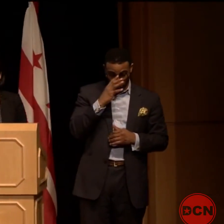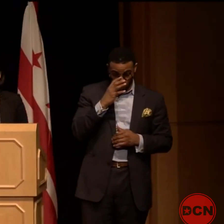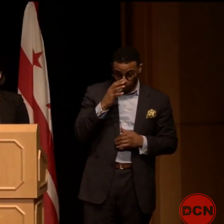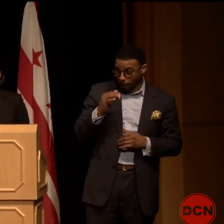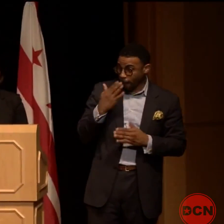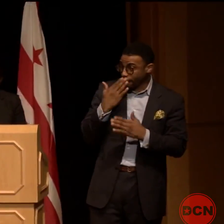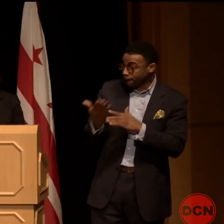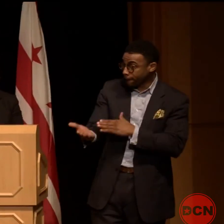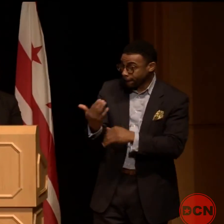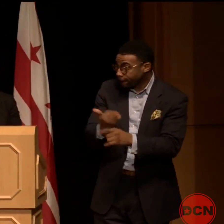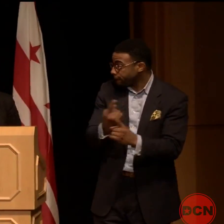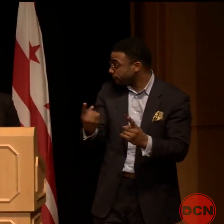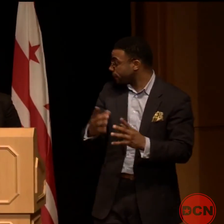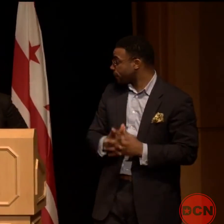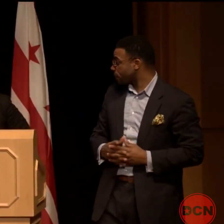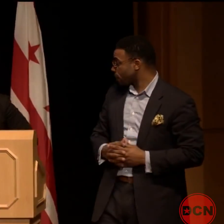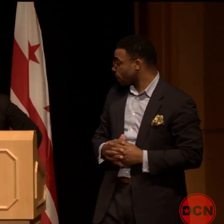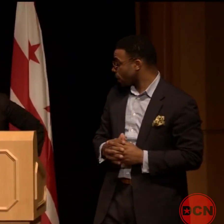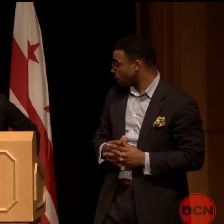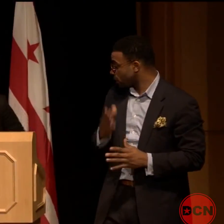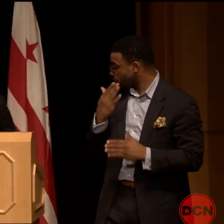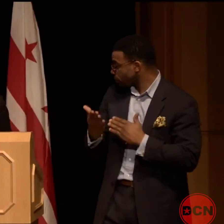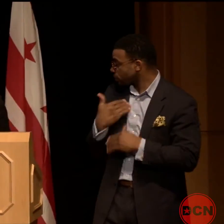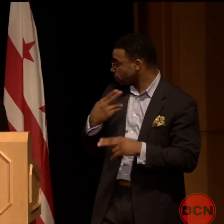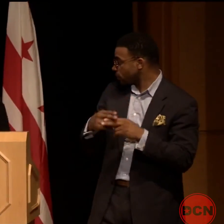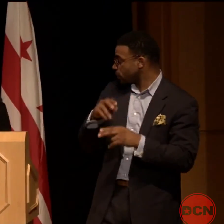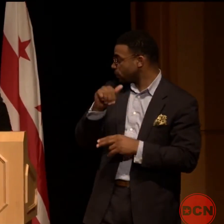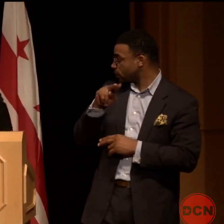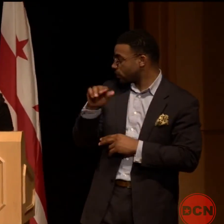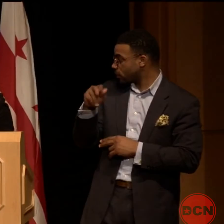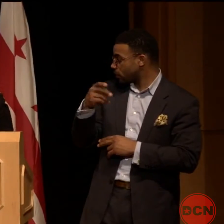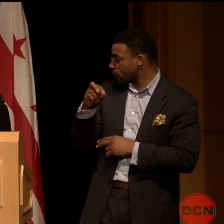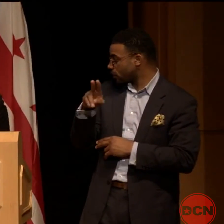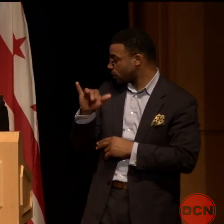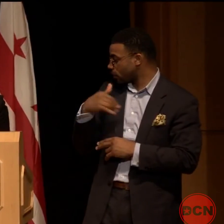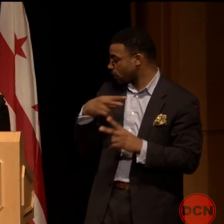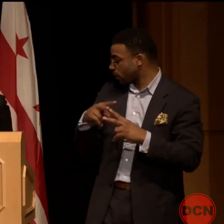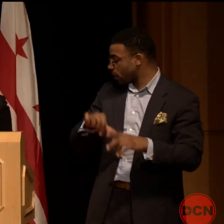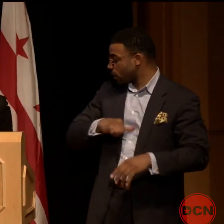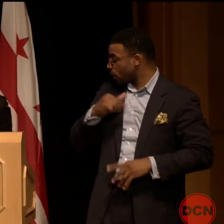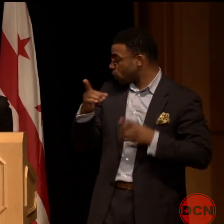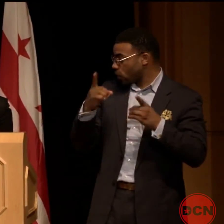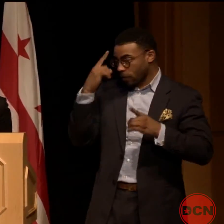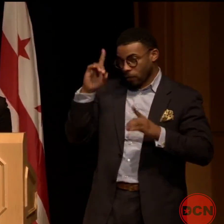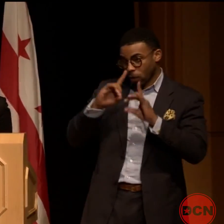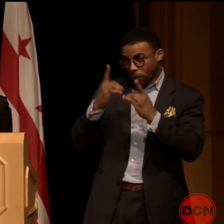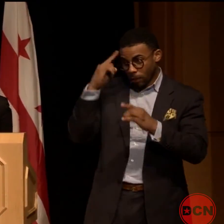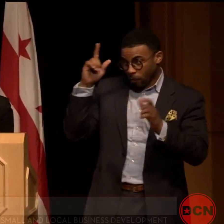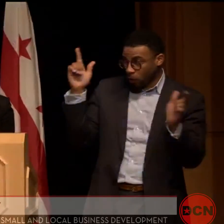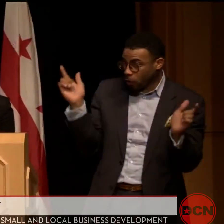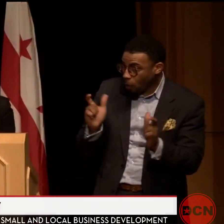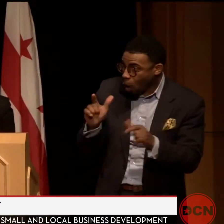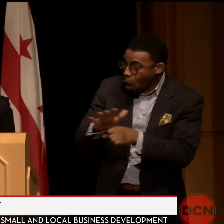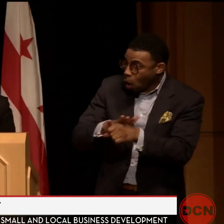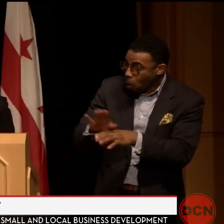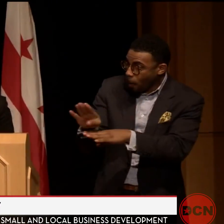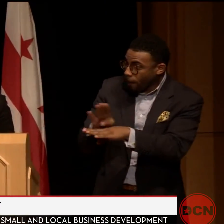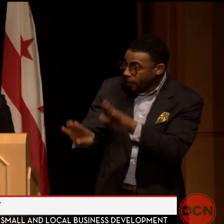GOOD MORNING, EVERYBODY. GOOD MORNING. MY NAME IS ANA HARVEY AND I'M THE VERY PROUD DIRECTOR OF THE DEPARTMENT OF SMALL AND LOCAL BUSINESS DEVELOPMENT.